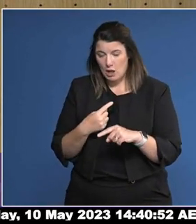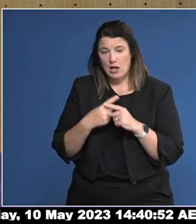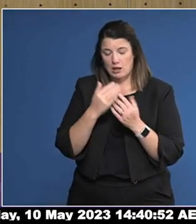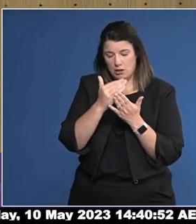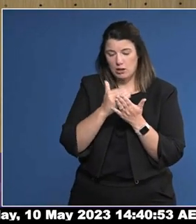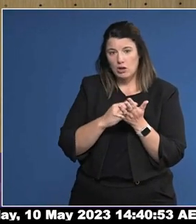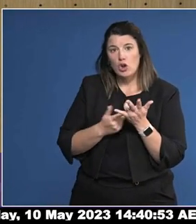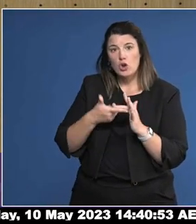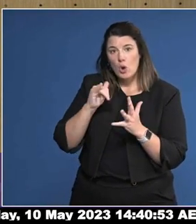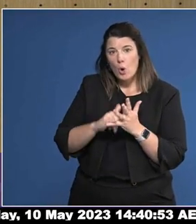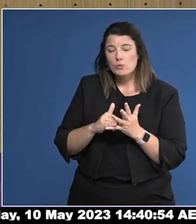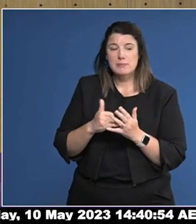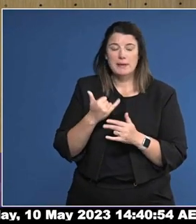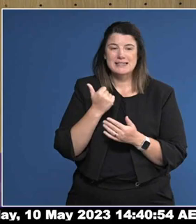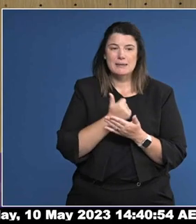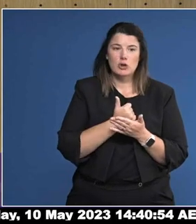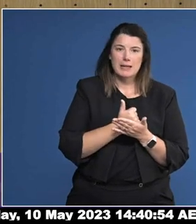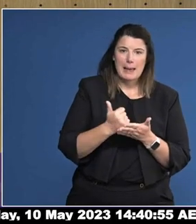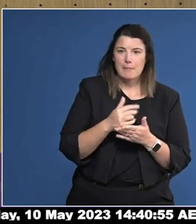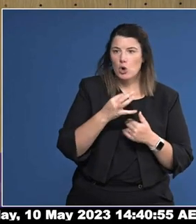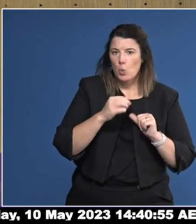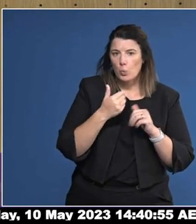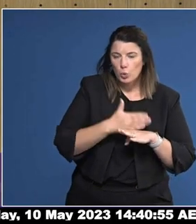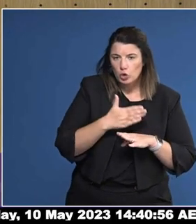weren't correct or were no longer current phone numbers that we were trying.